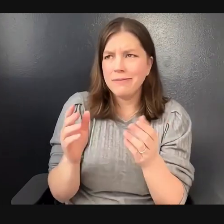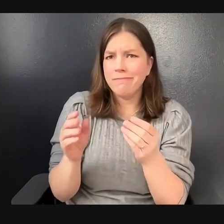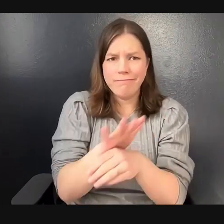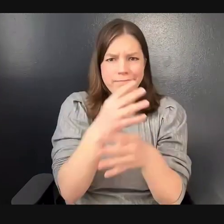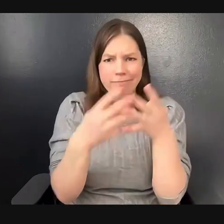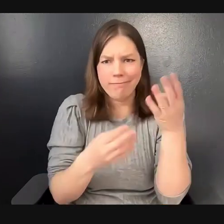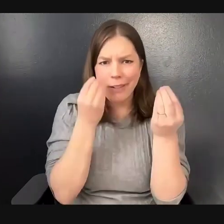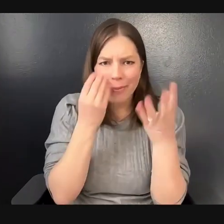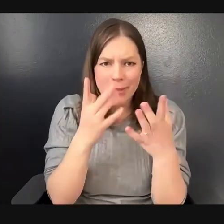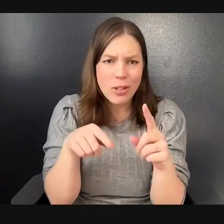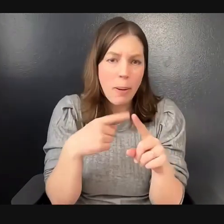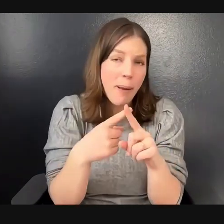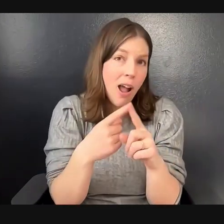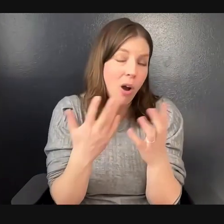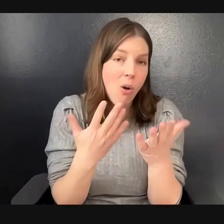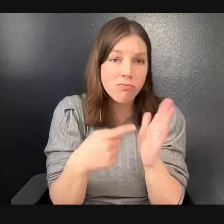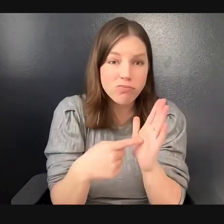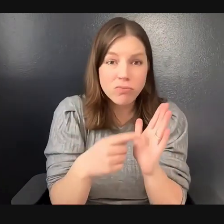We have information about knowing